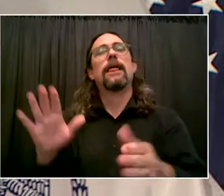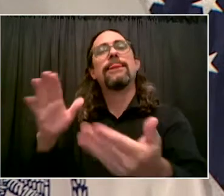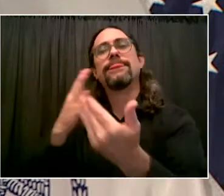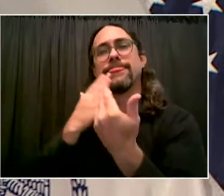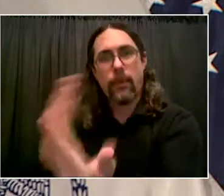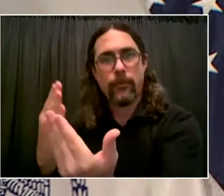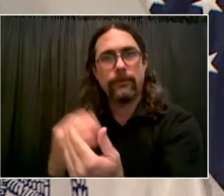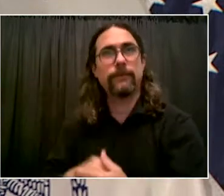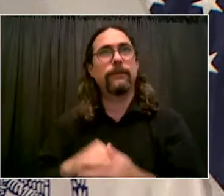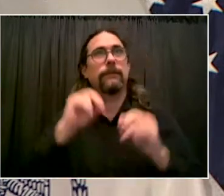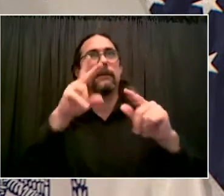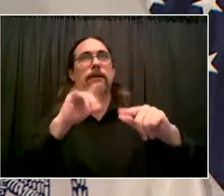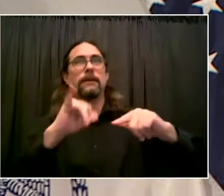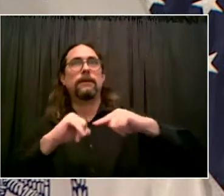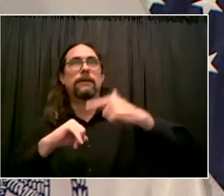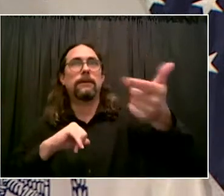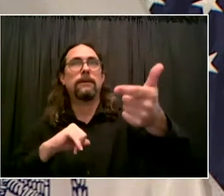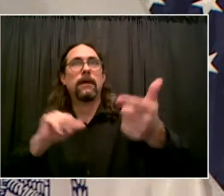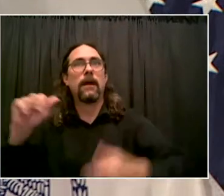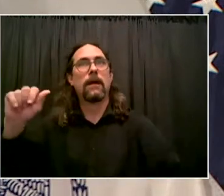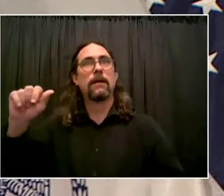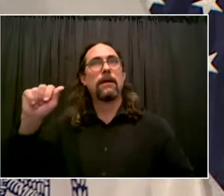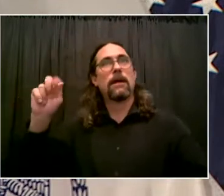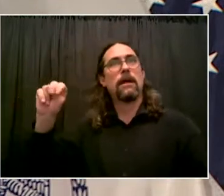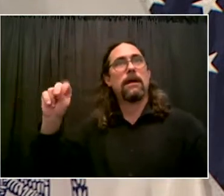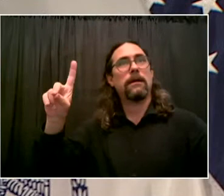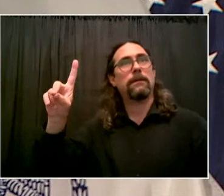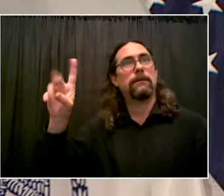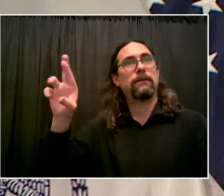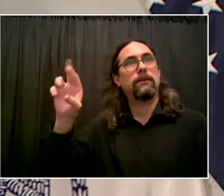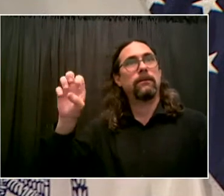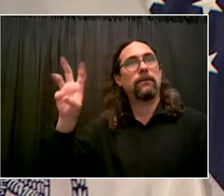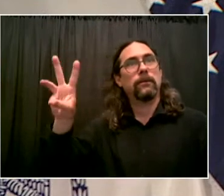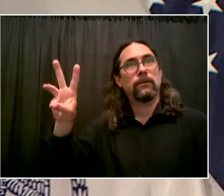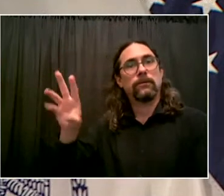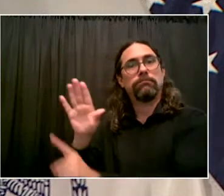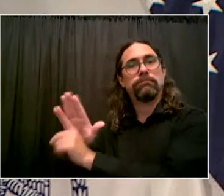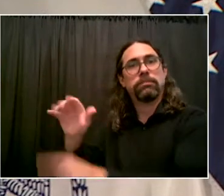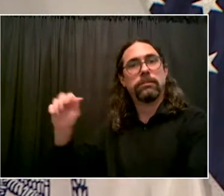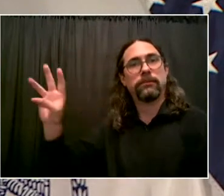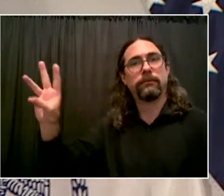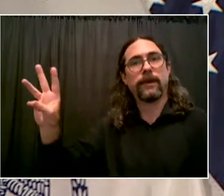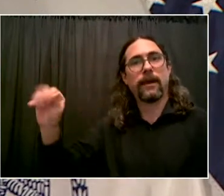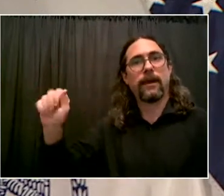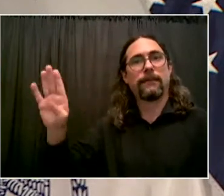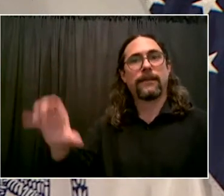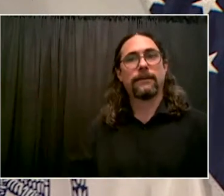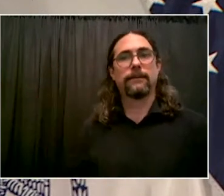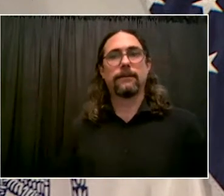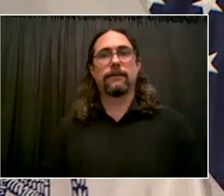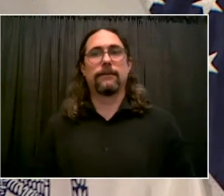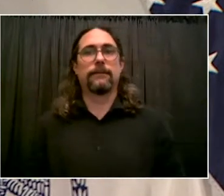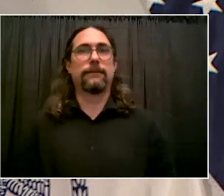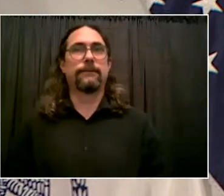THE NEXT IS